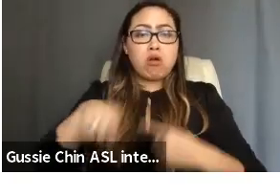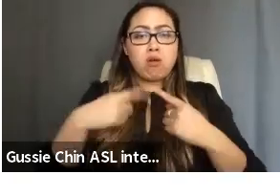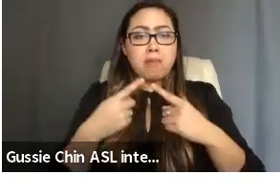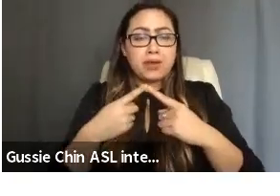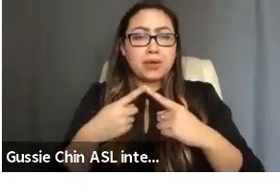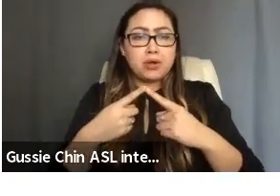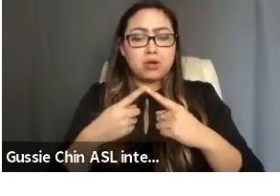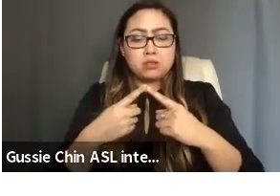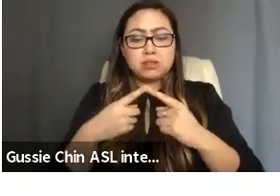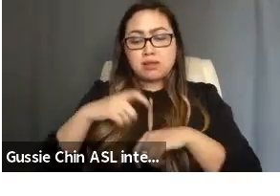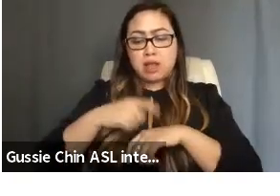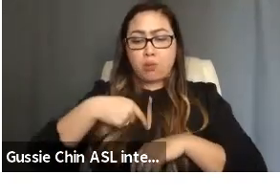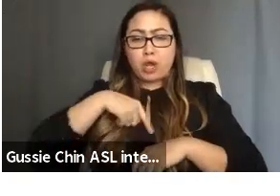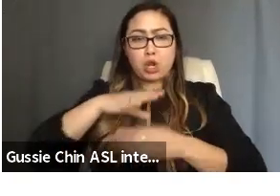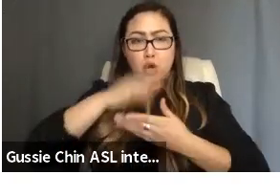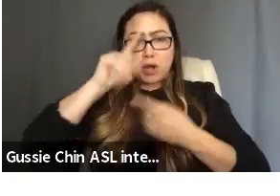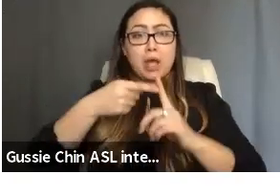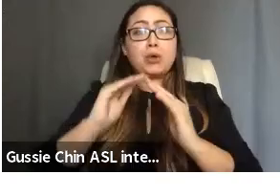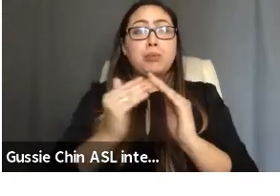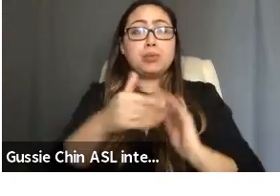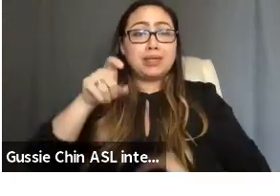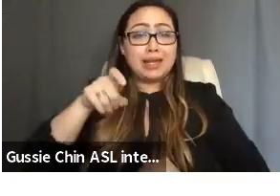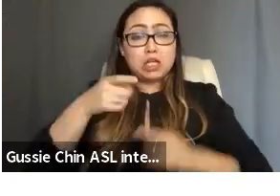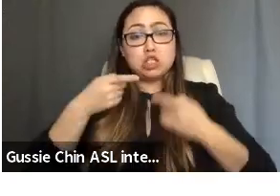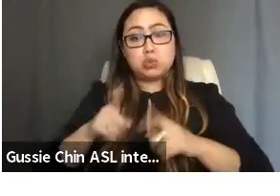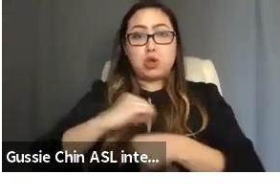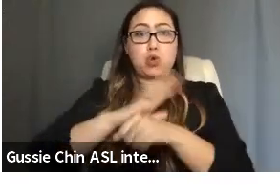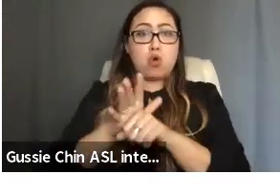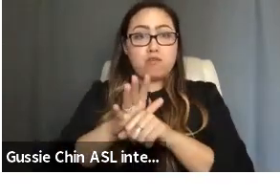community needs during the beginning of the COVID response here in Colorado. I know that